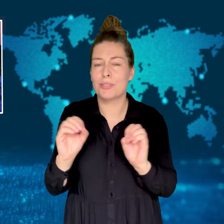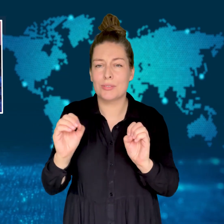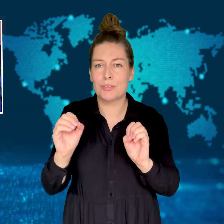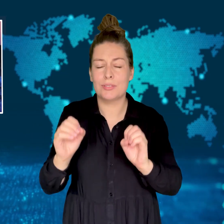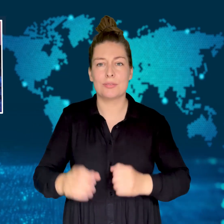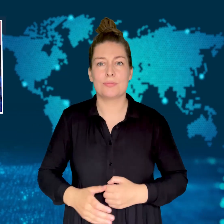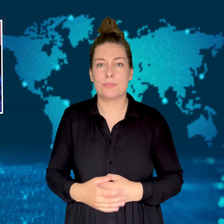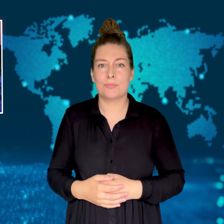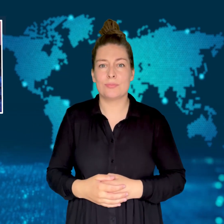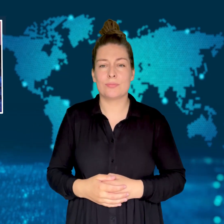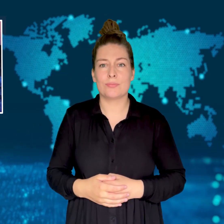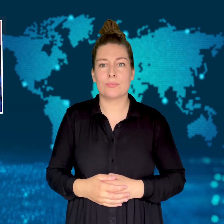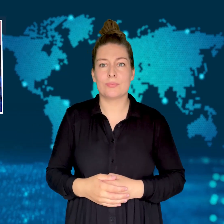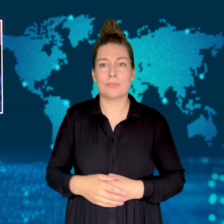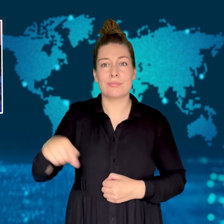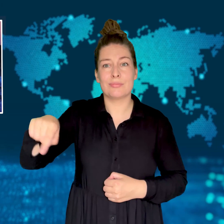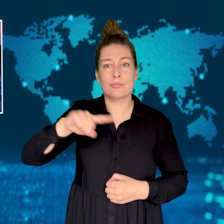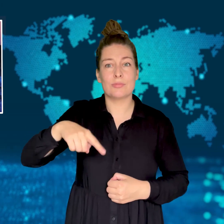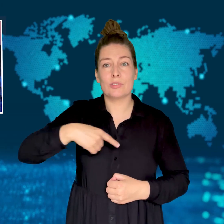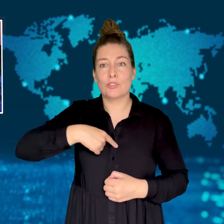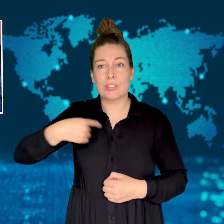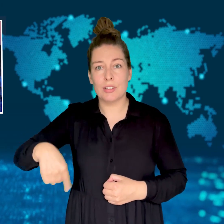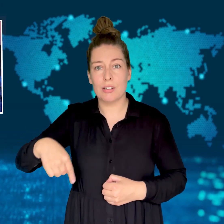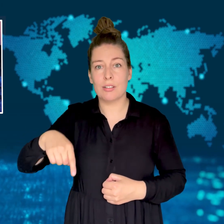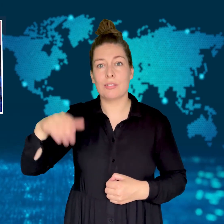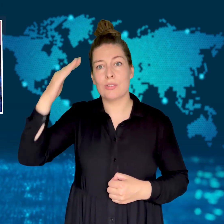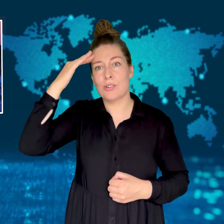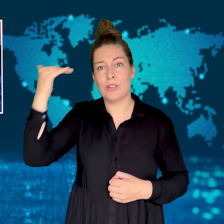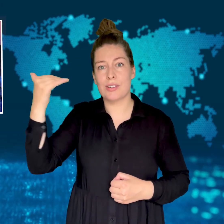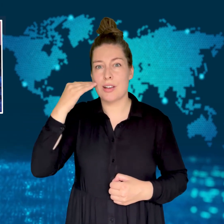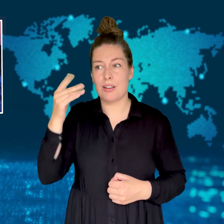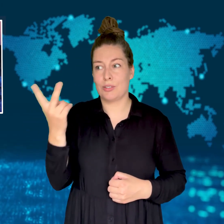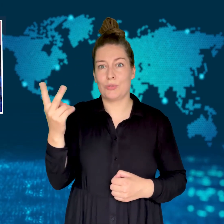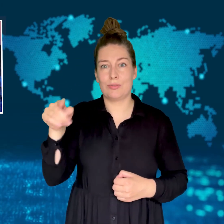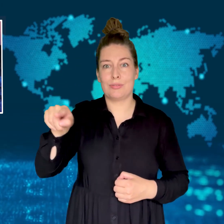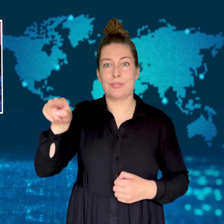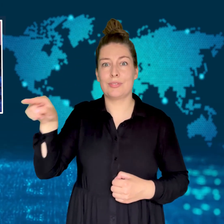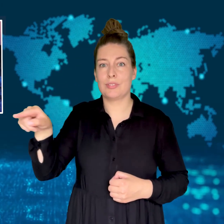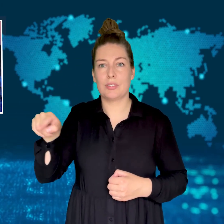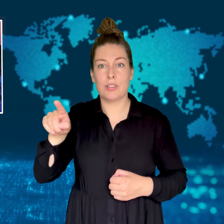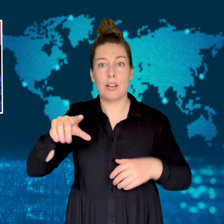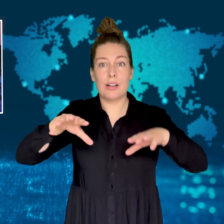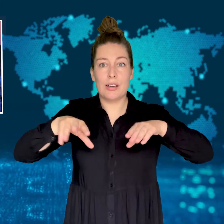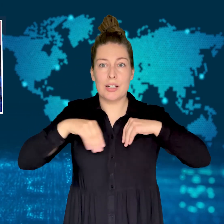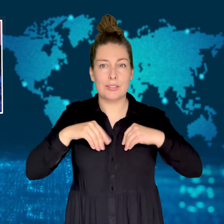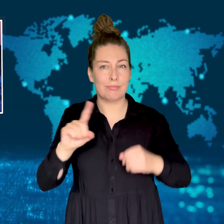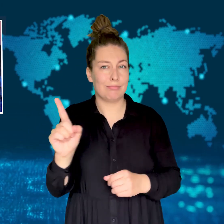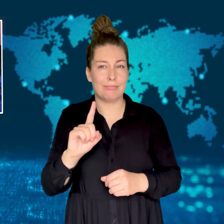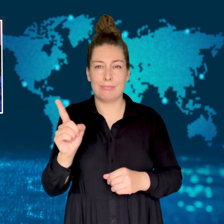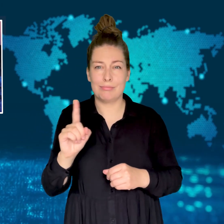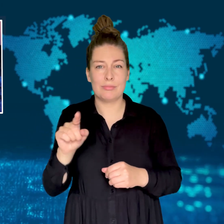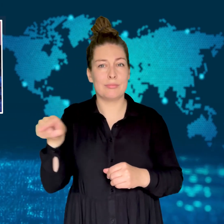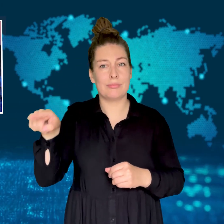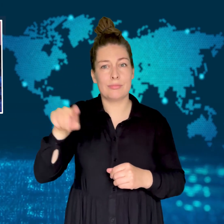the marine environment or to human health, several groups oppose release of